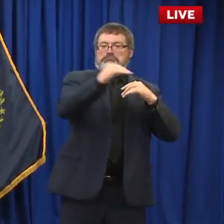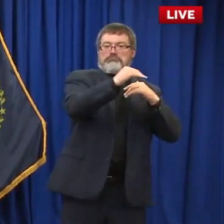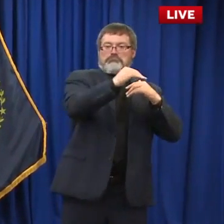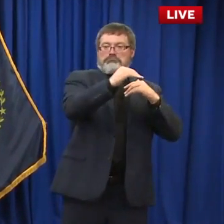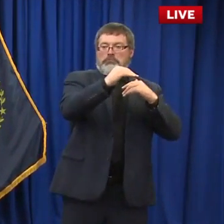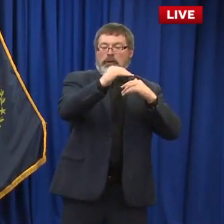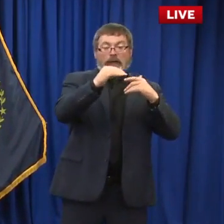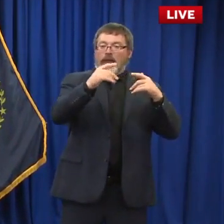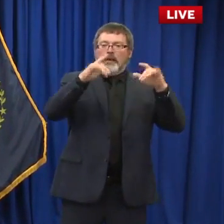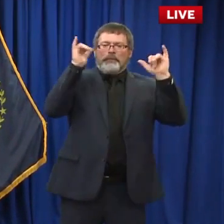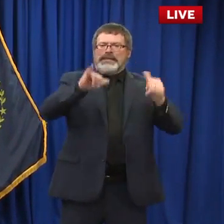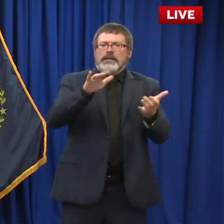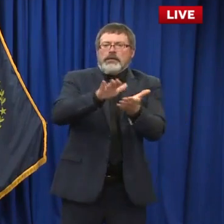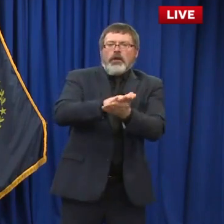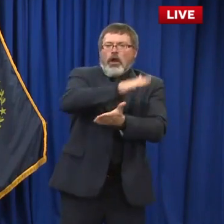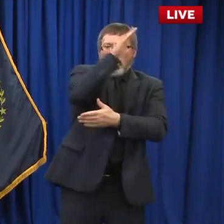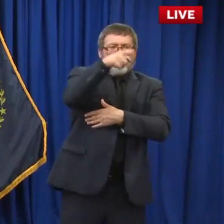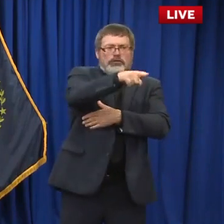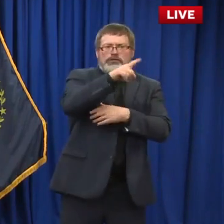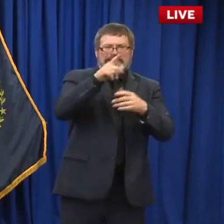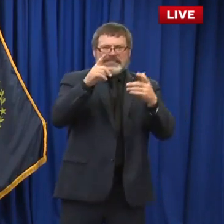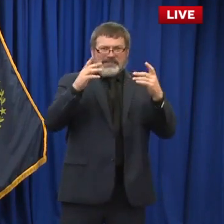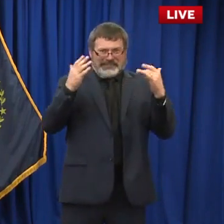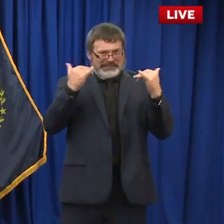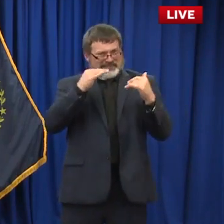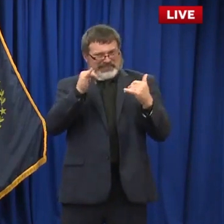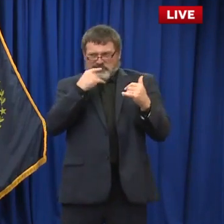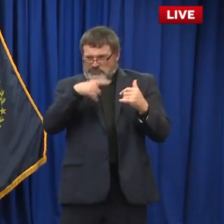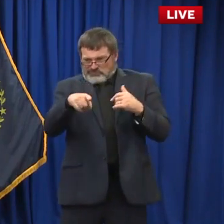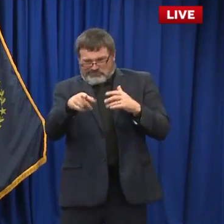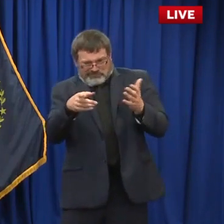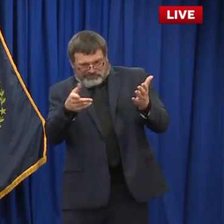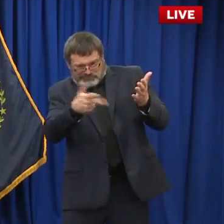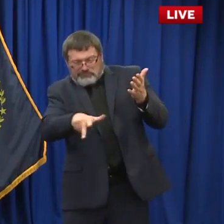CAPACITY REALLY RAMPS UP FOR SCHOOLS. AS ONE THING GIVES, ANOTHER THING COMES IN.